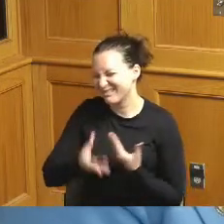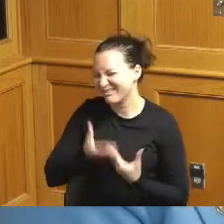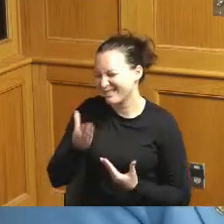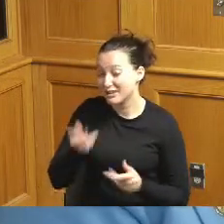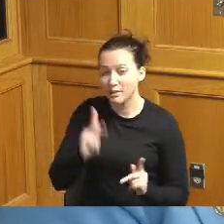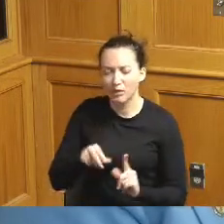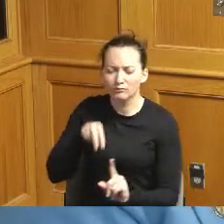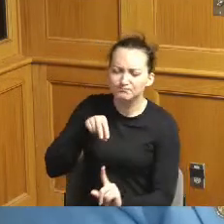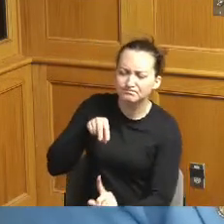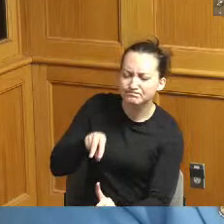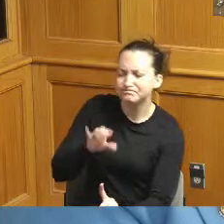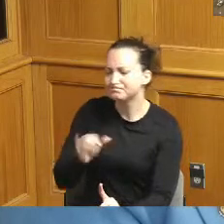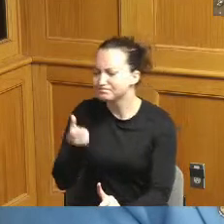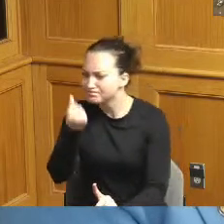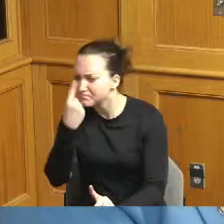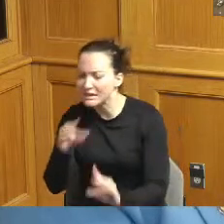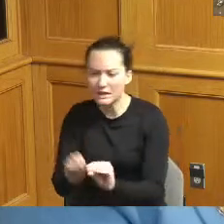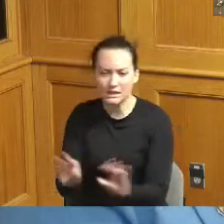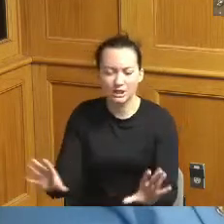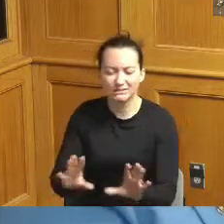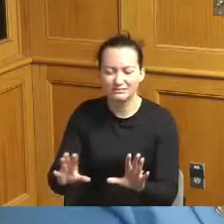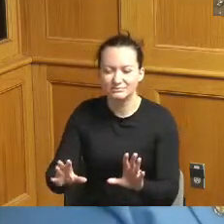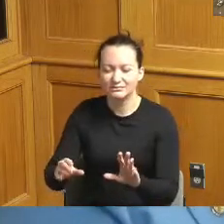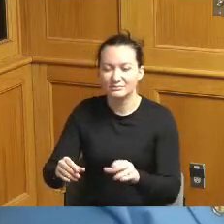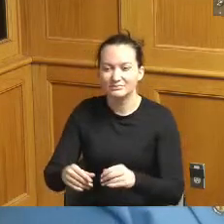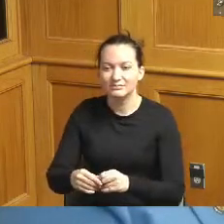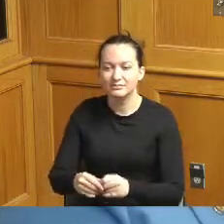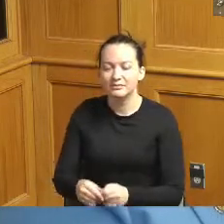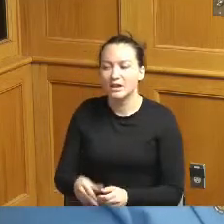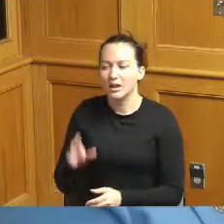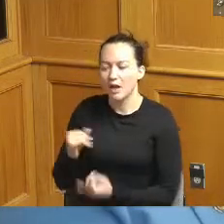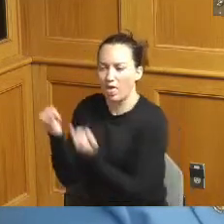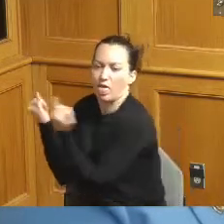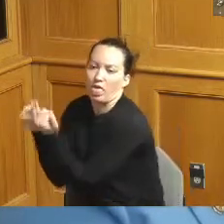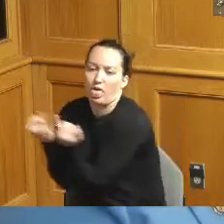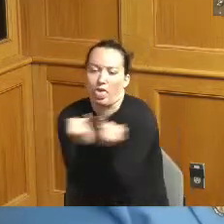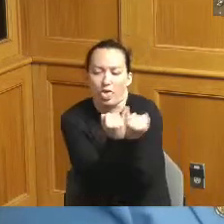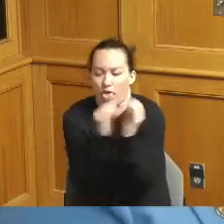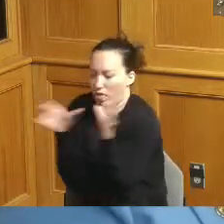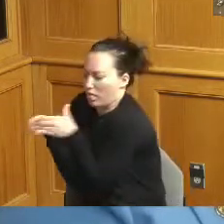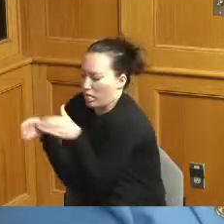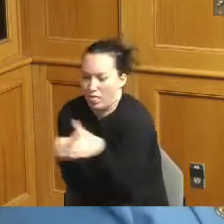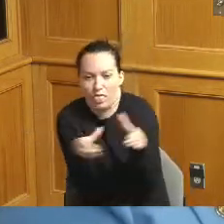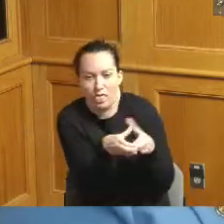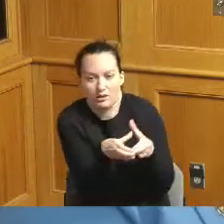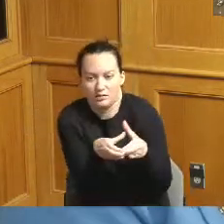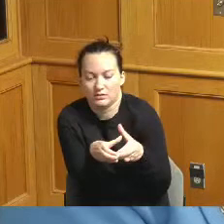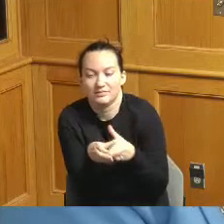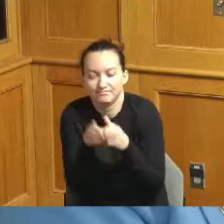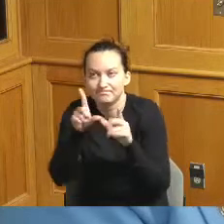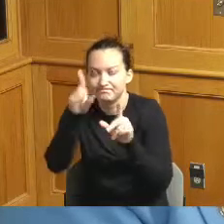along understand and it breaks down these silos it gets us to a place of here's the vision here's the